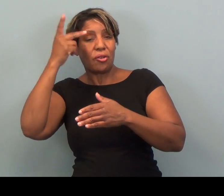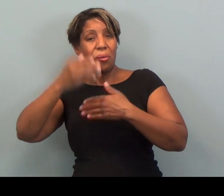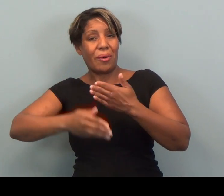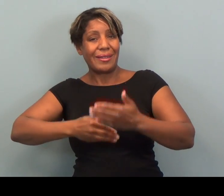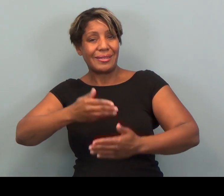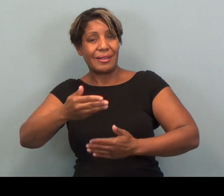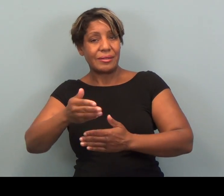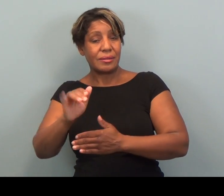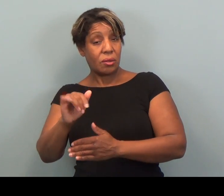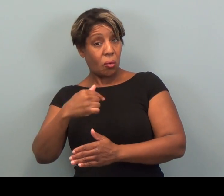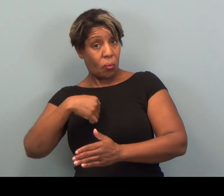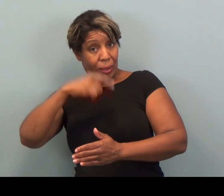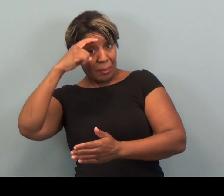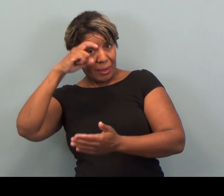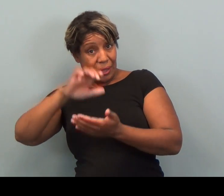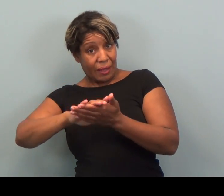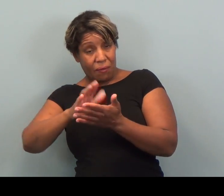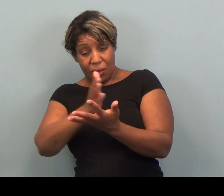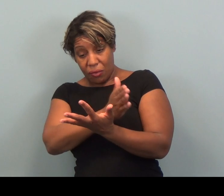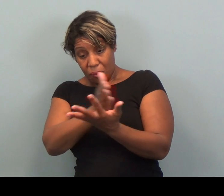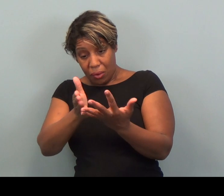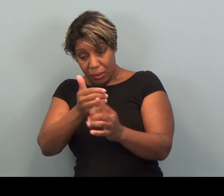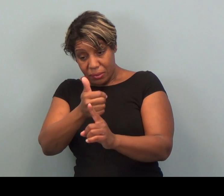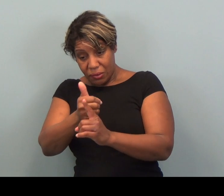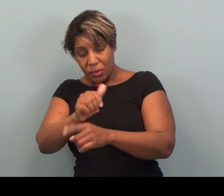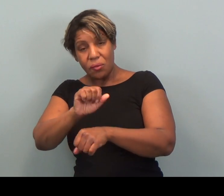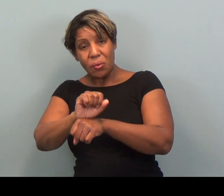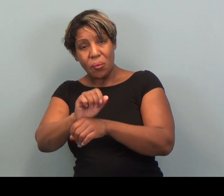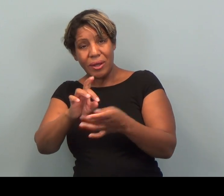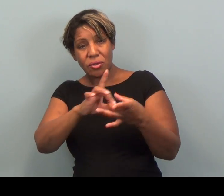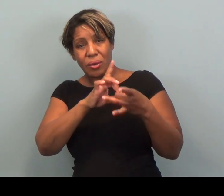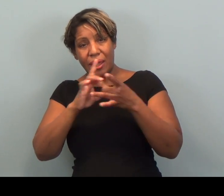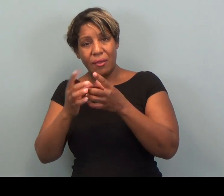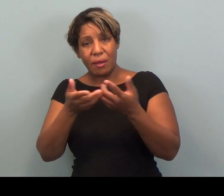And we believe that all of these programs work together synergistically